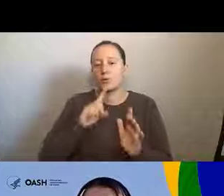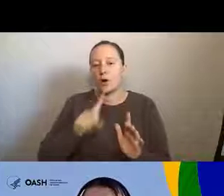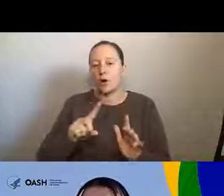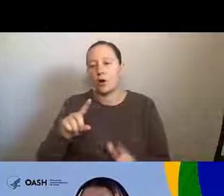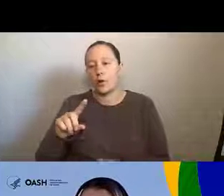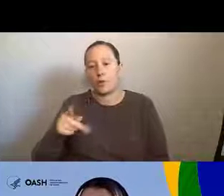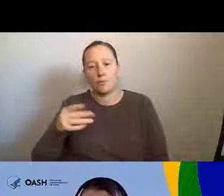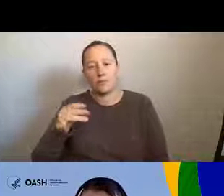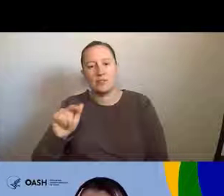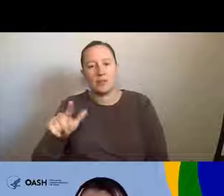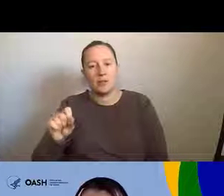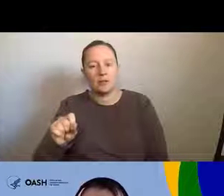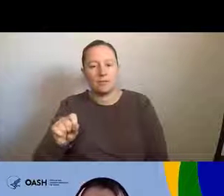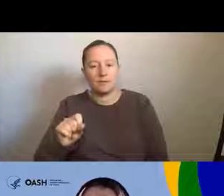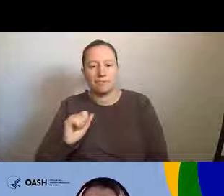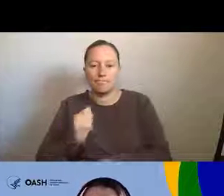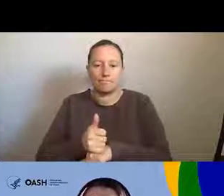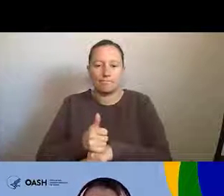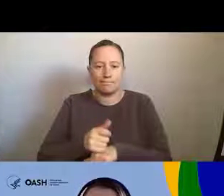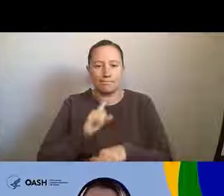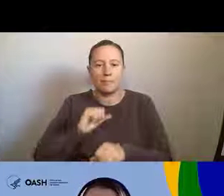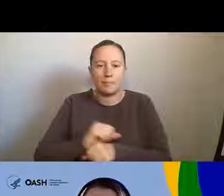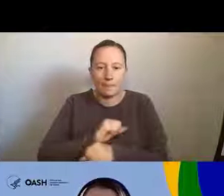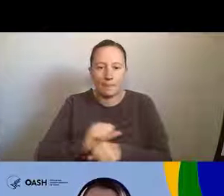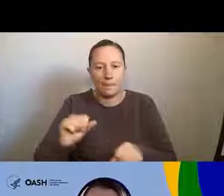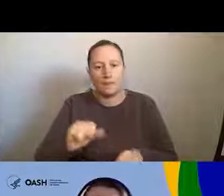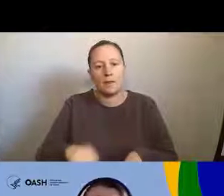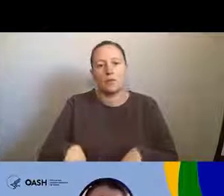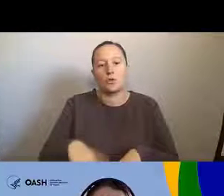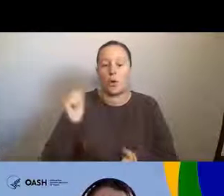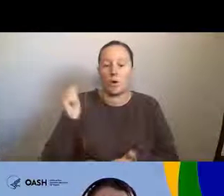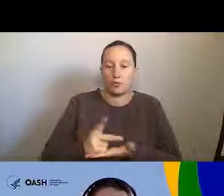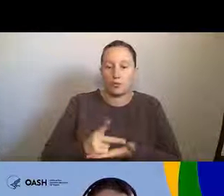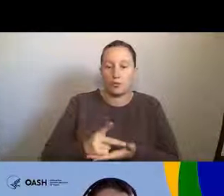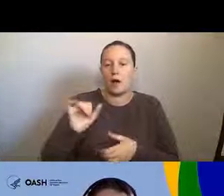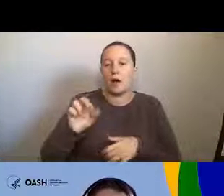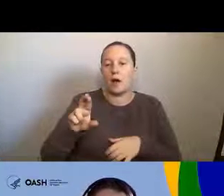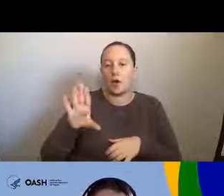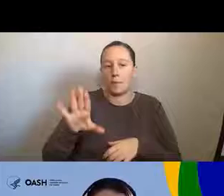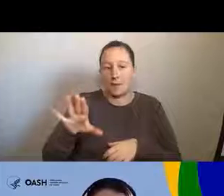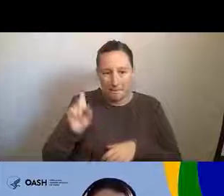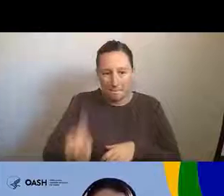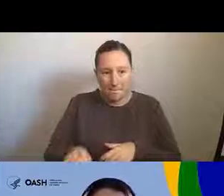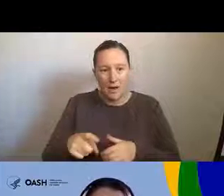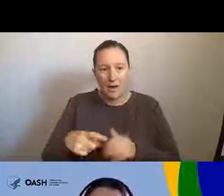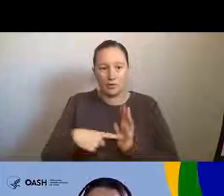So to approve a research study the IRB shall determine that all of these requirements are satisfied.